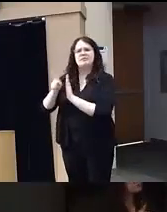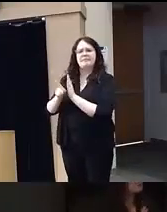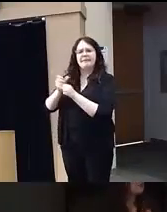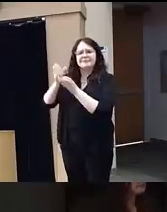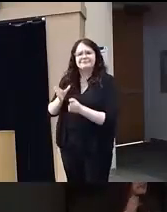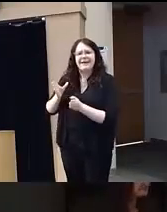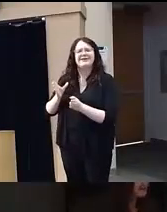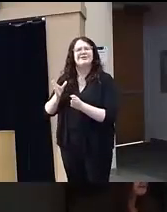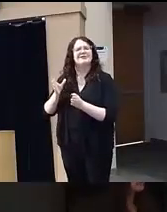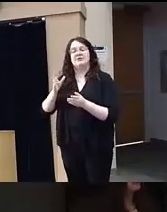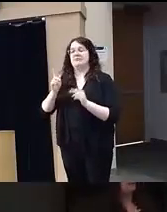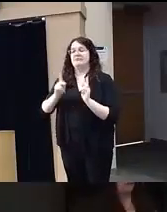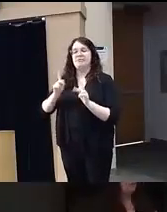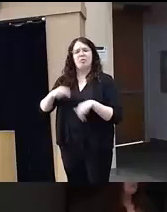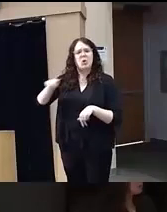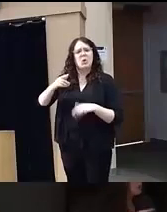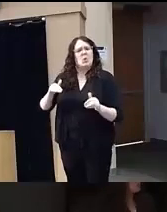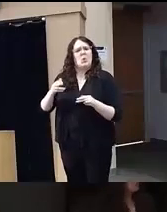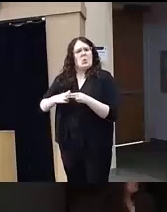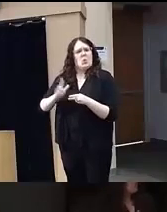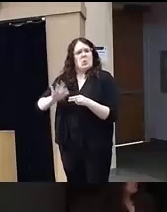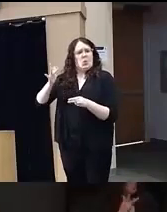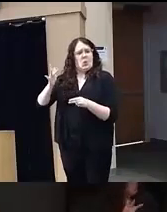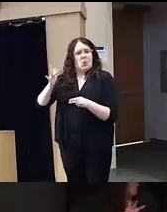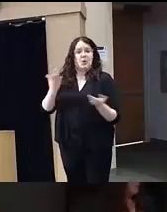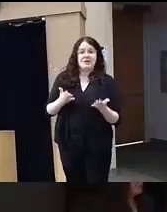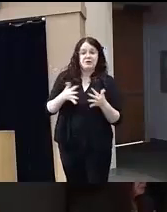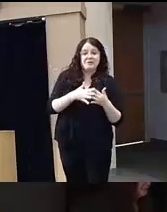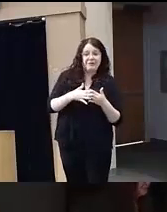and international notoriety who are coming to share their expertise with us